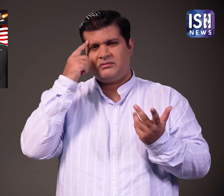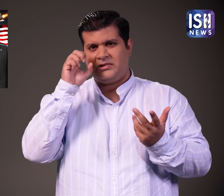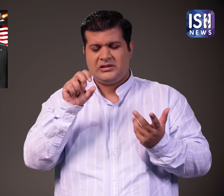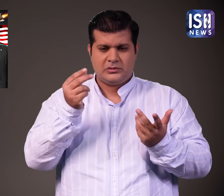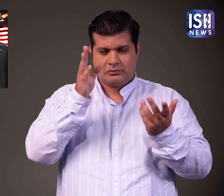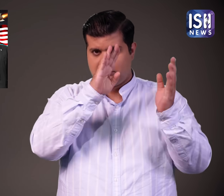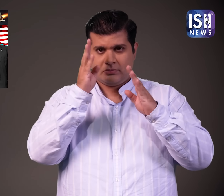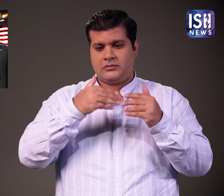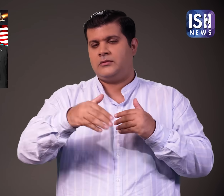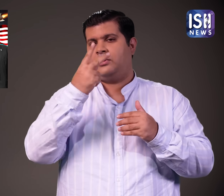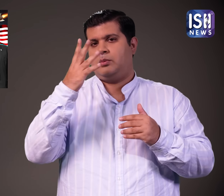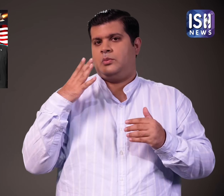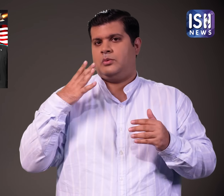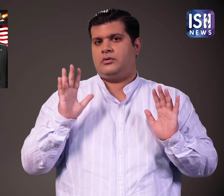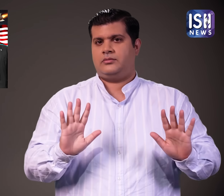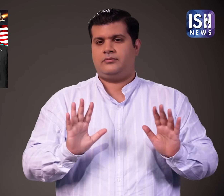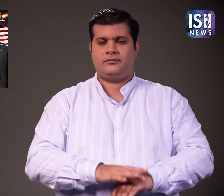The U.S. is in a dilemma. Let's wait and see what will happen.